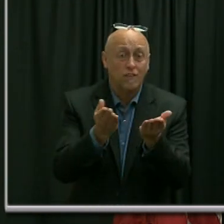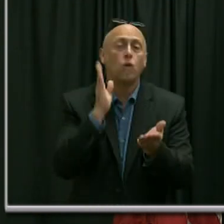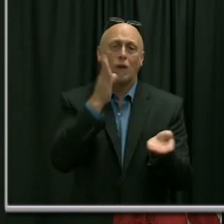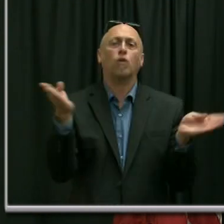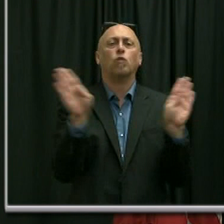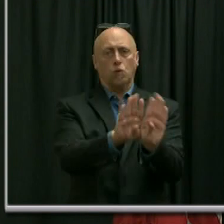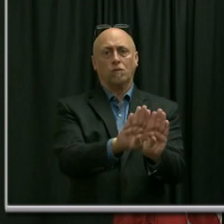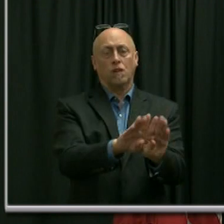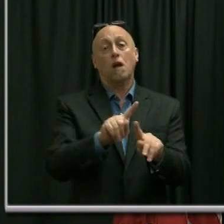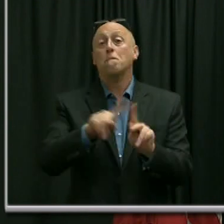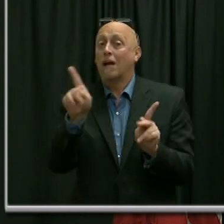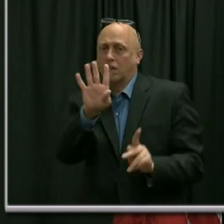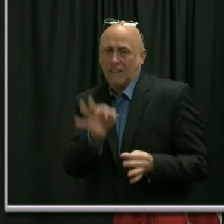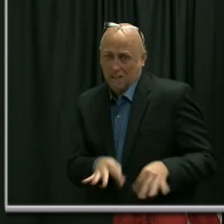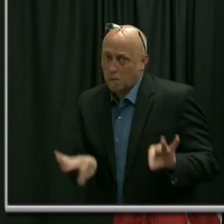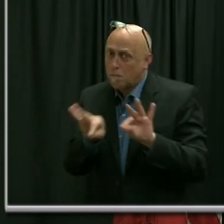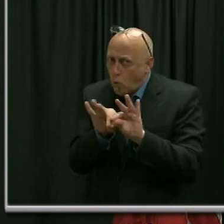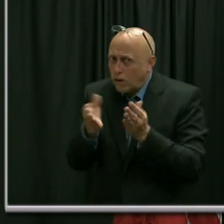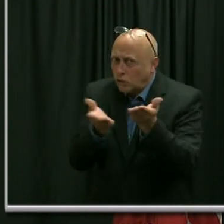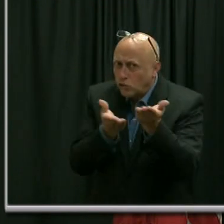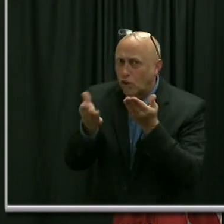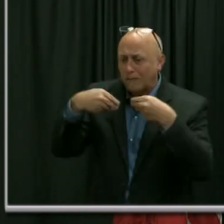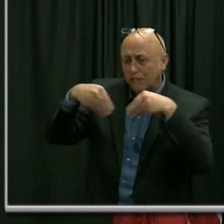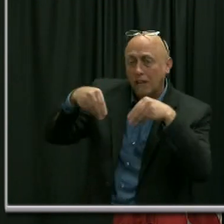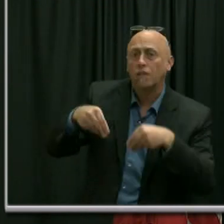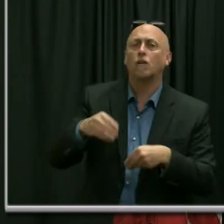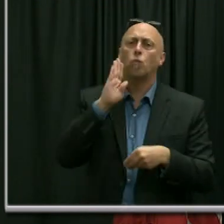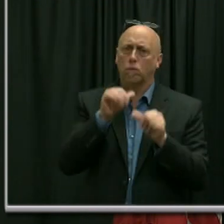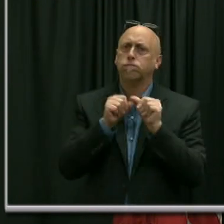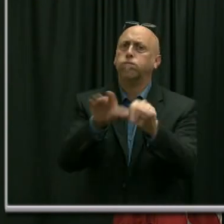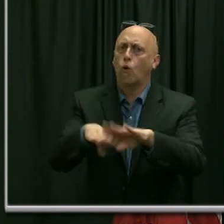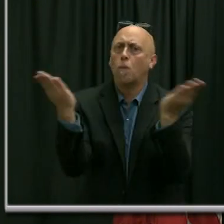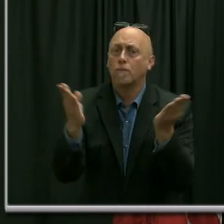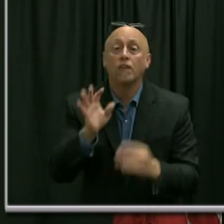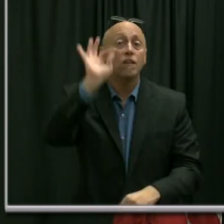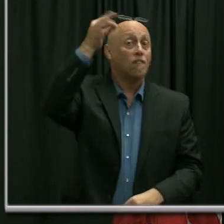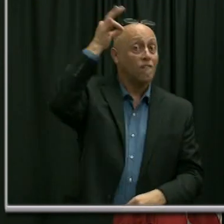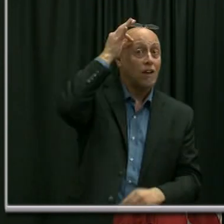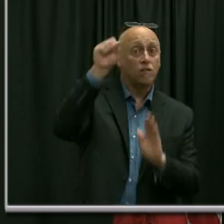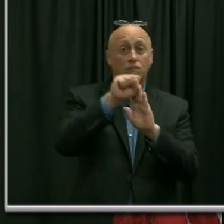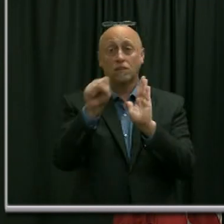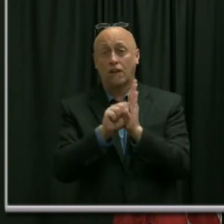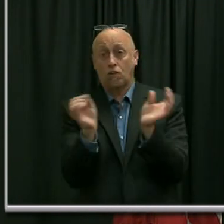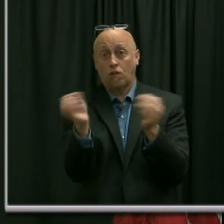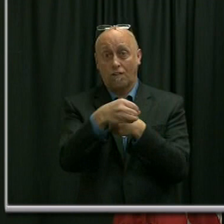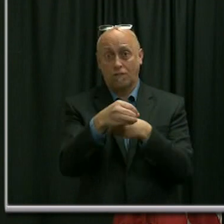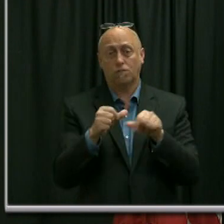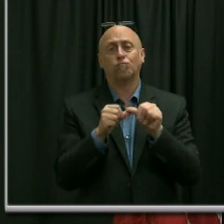SERVICE WILL CLOSE. ESSENTIAL SERVICES AND BUSINESSES HOWEVER